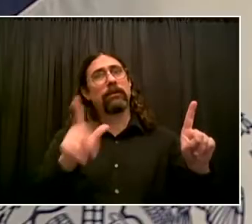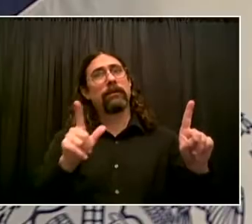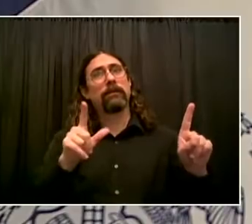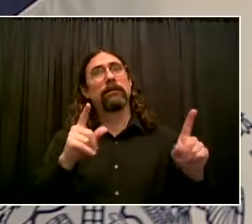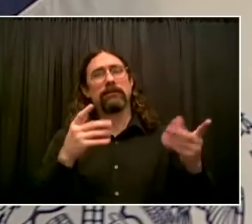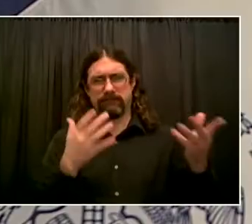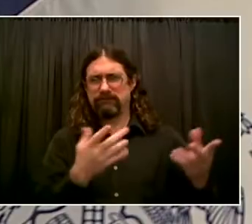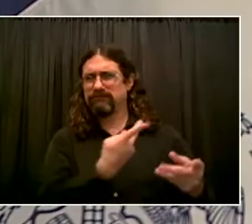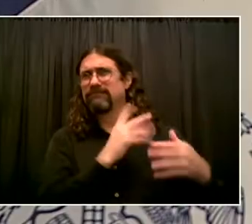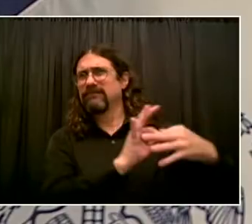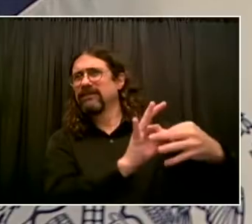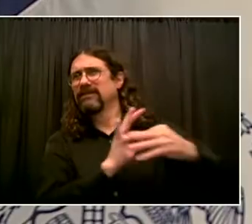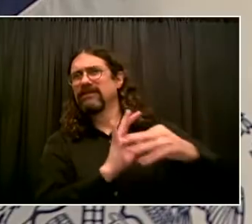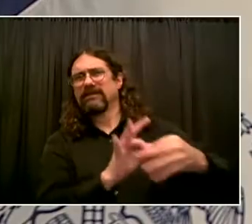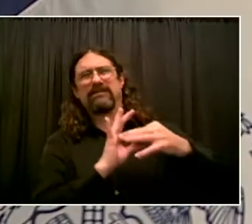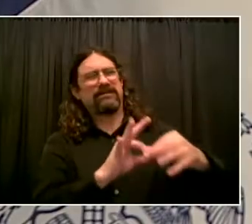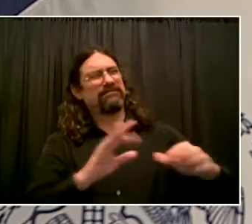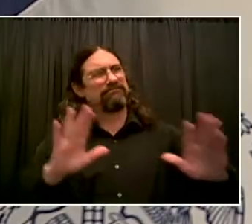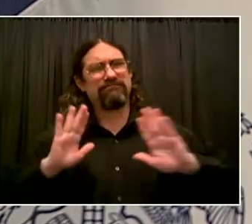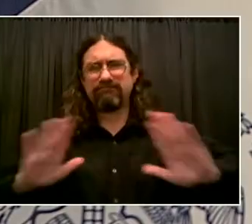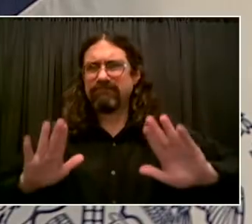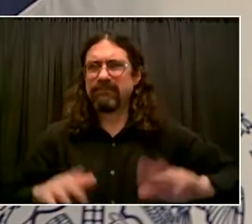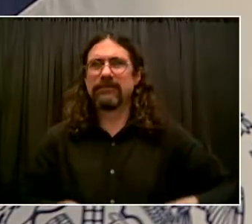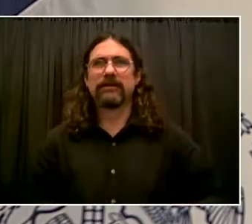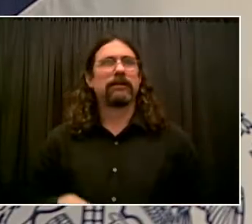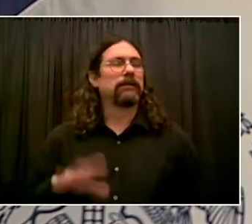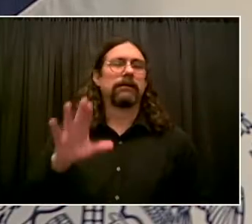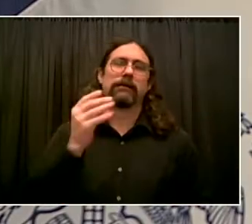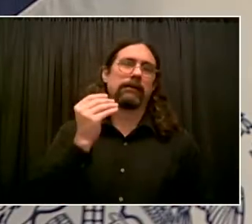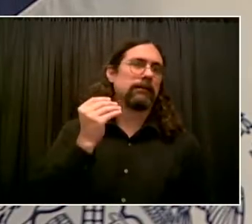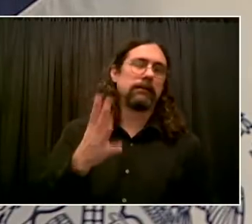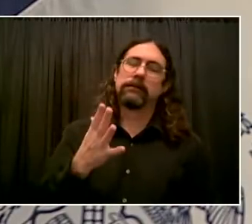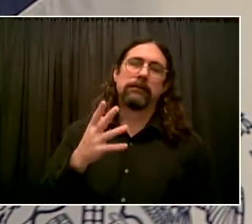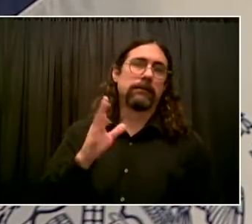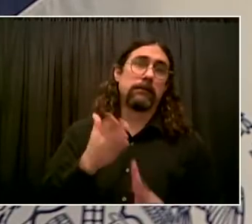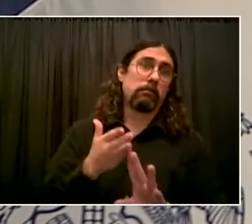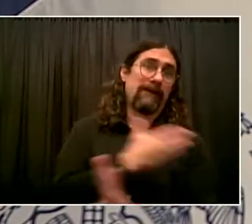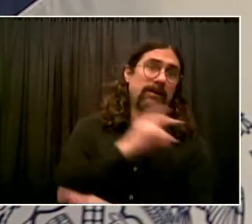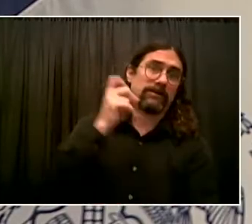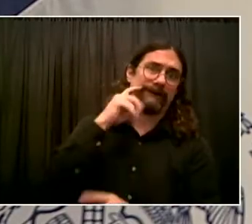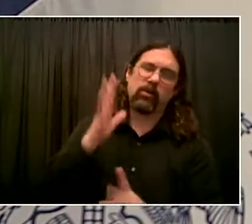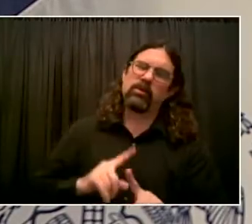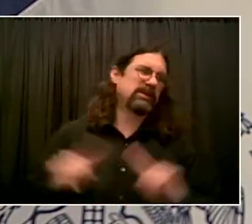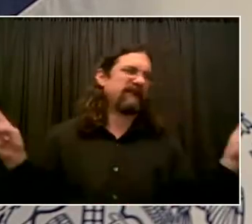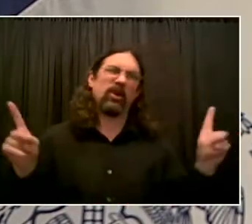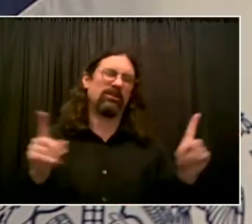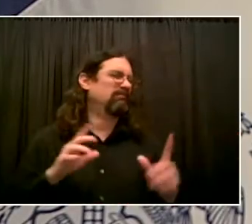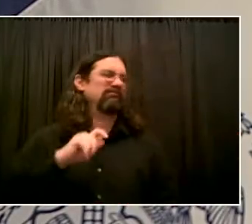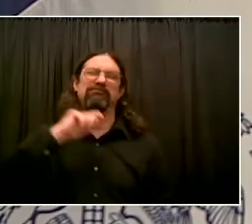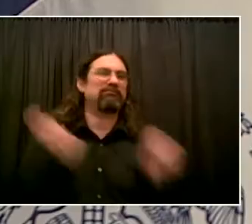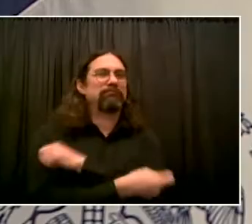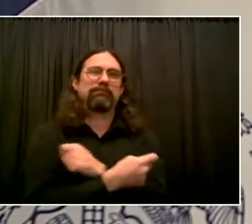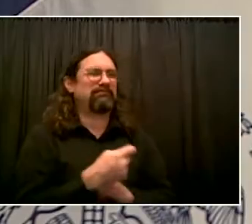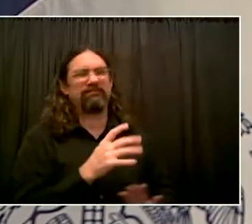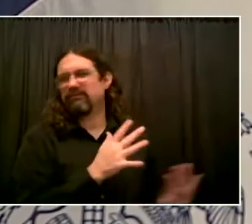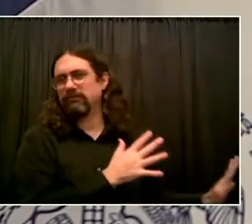WE DO NOT KEEP THE SAME SCHEDULE. WE AVHE DIFFERENT PRIORITIES. THAT IS PERFECT LY UNDERSTANDABLE BUT I RESPECT